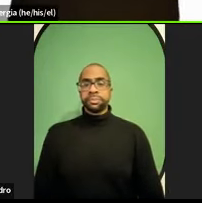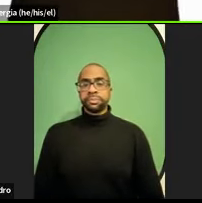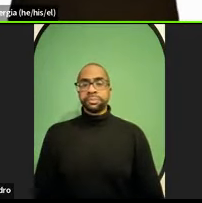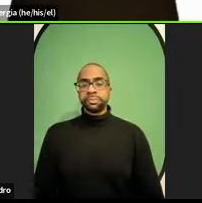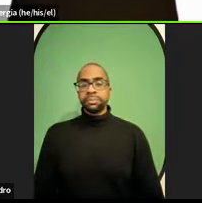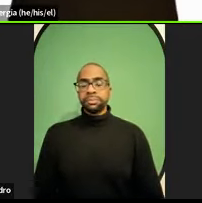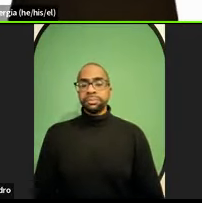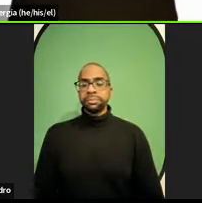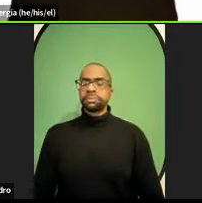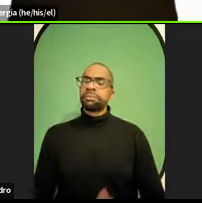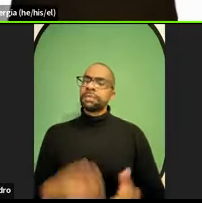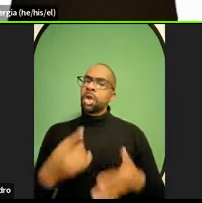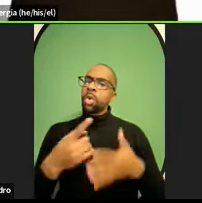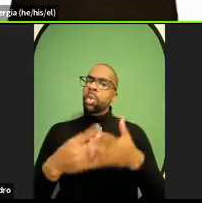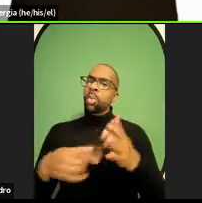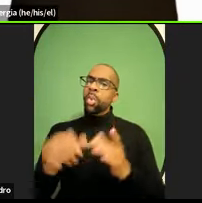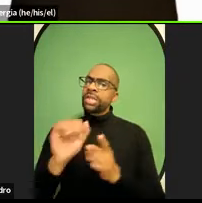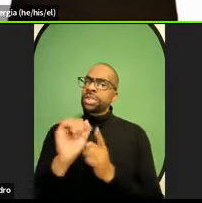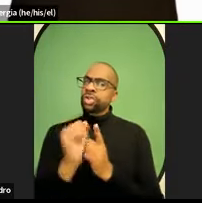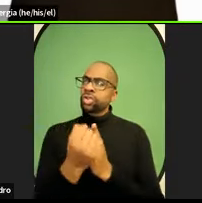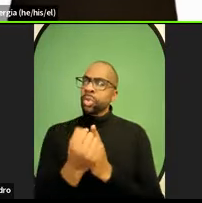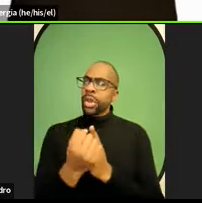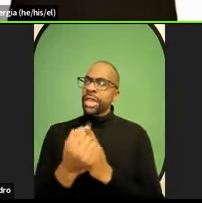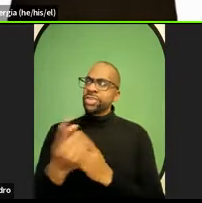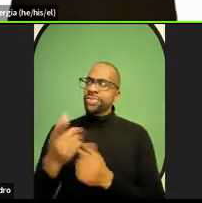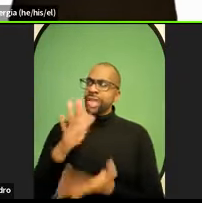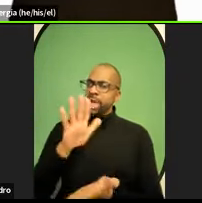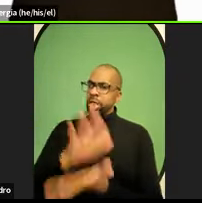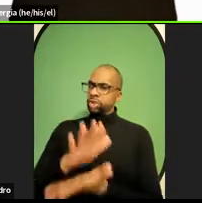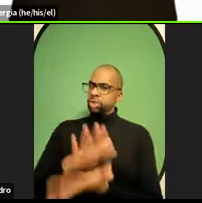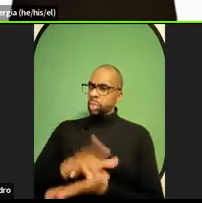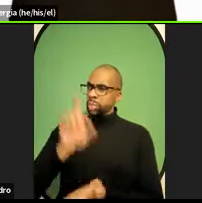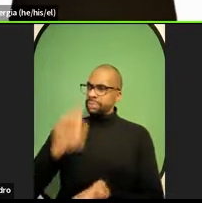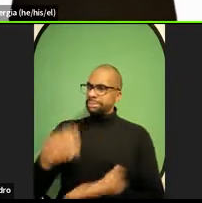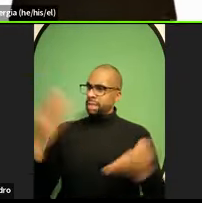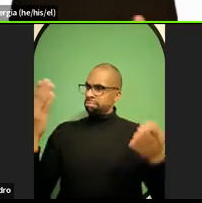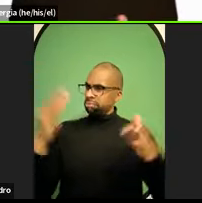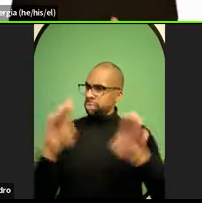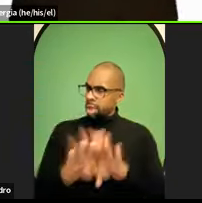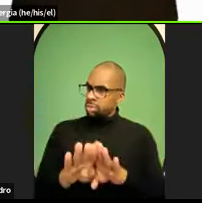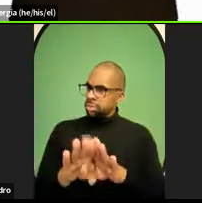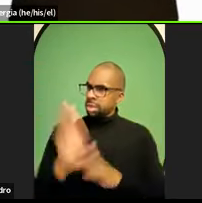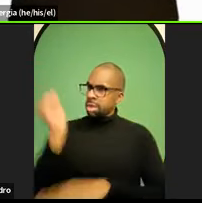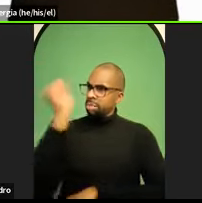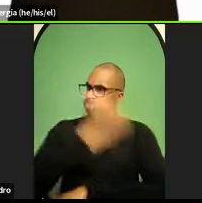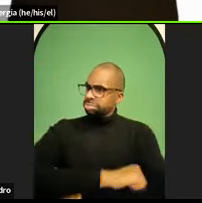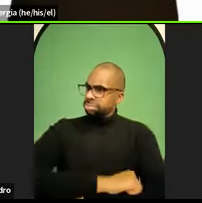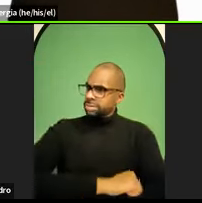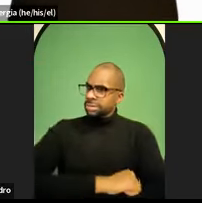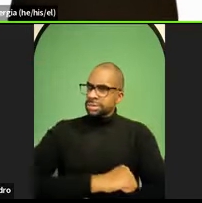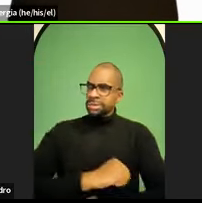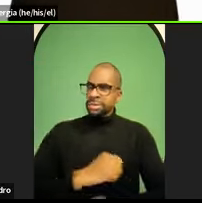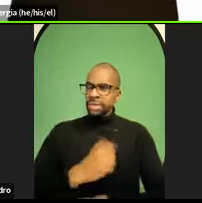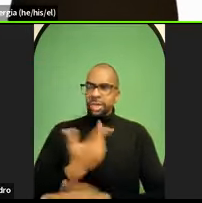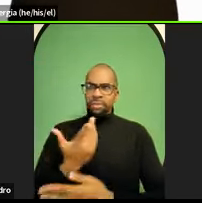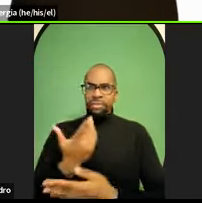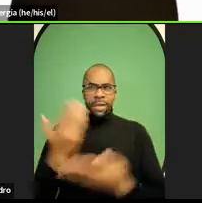test back to come back test back to come back. Okay. And, in what situation And, in what situation is that a school actually has two school actually has to shut down to they close down the